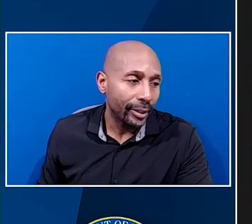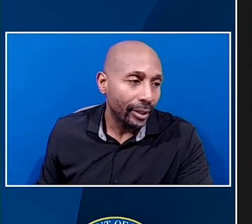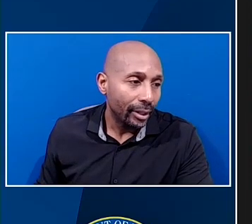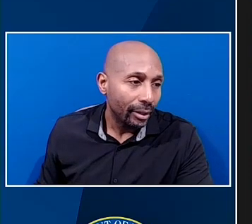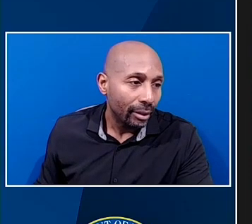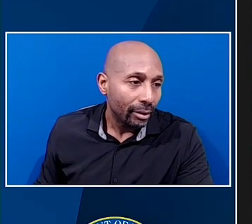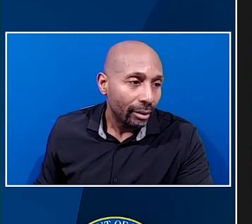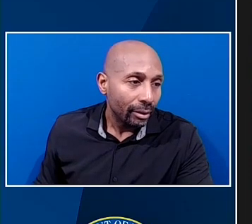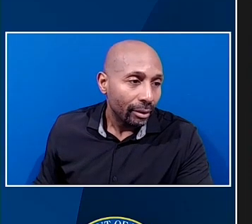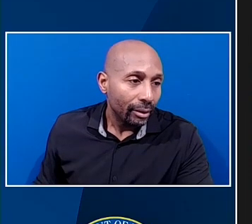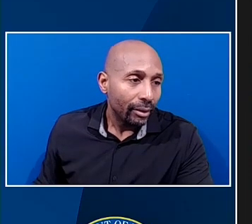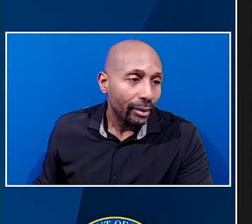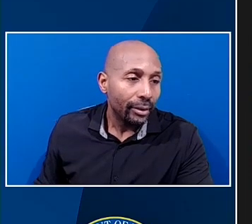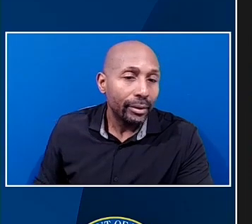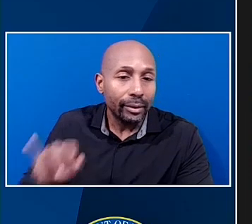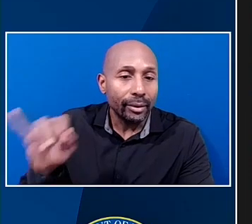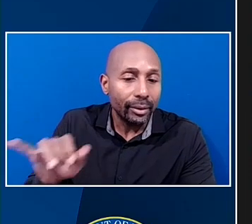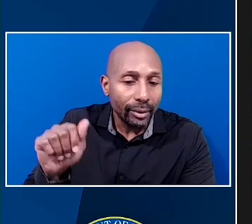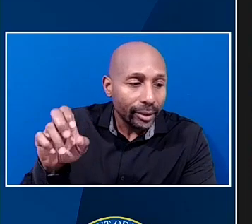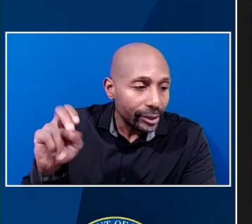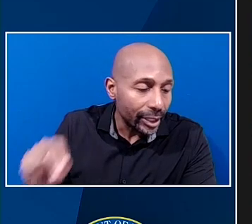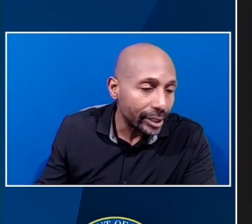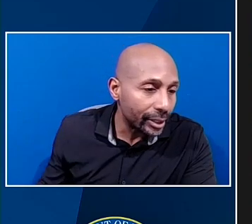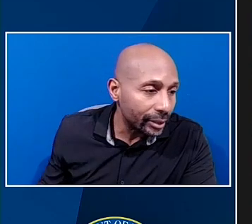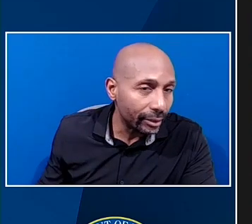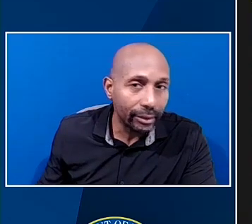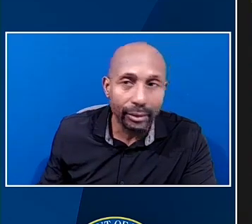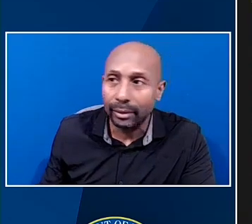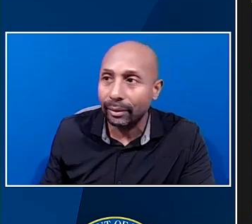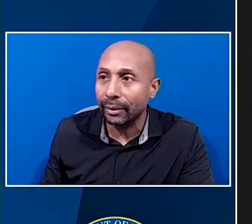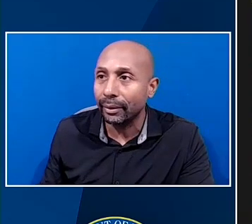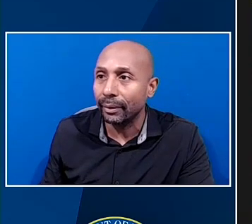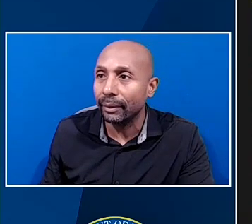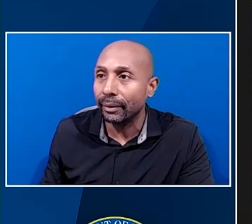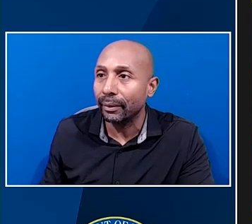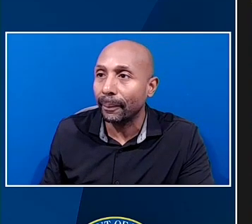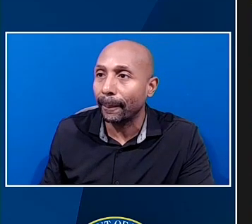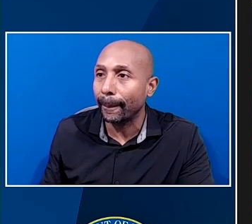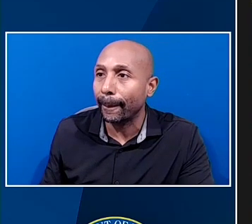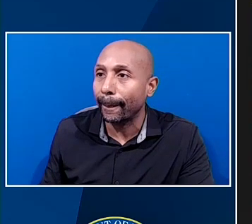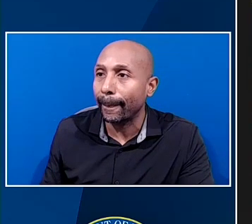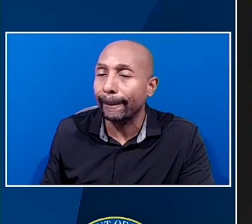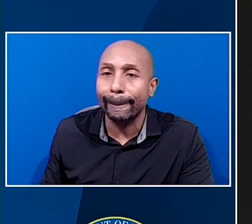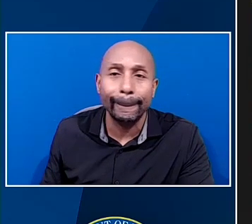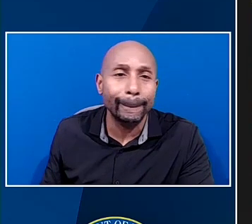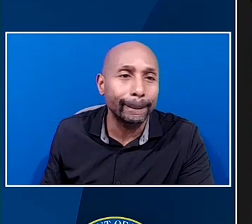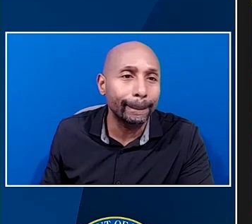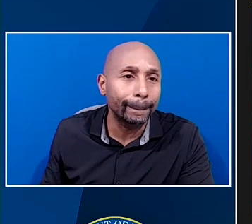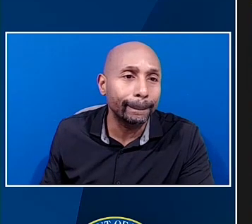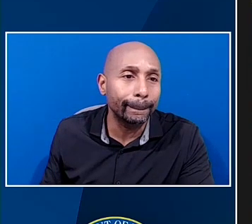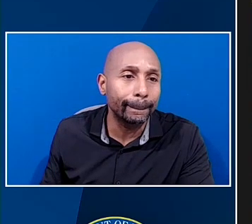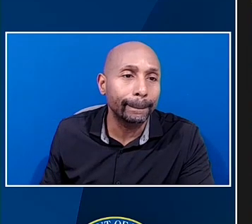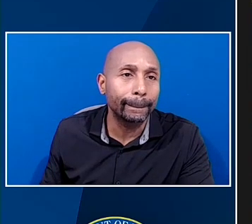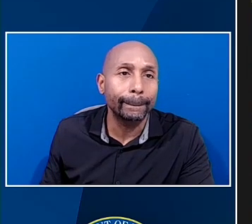Jason? Thank you. So I just have a question or a clarification around this.